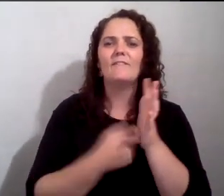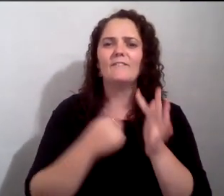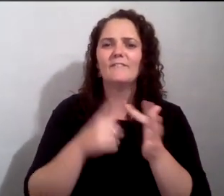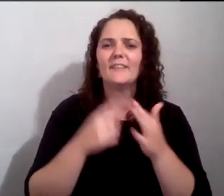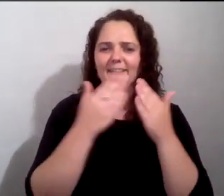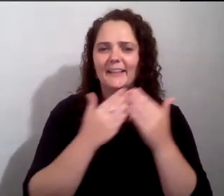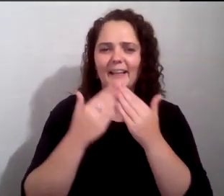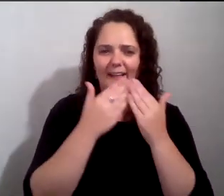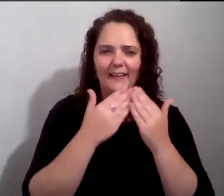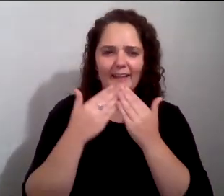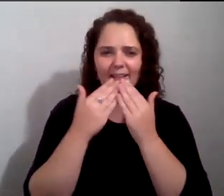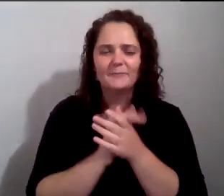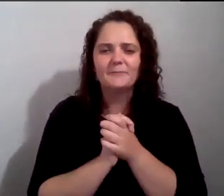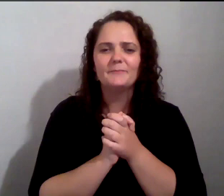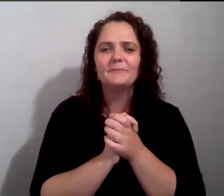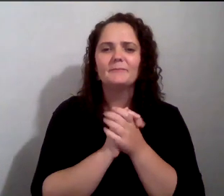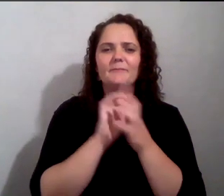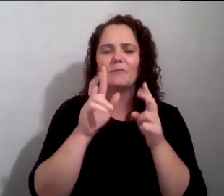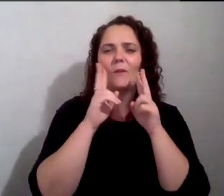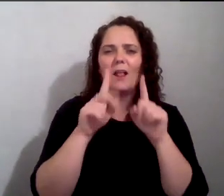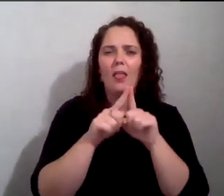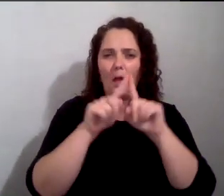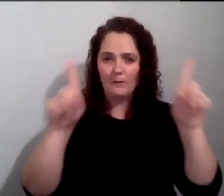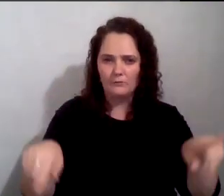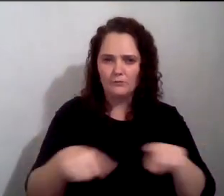these principles of cubism, of fragmenting